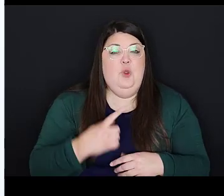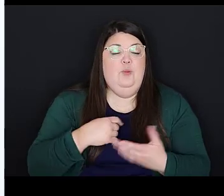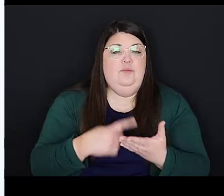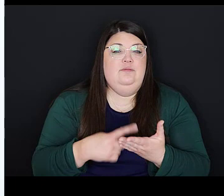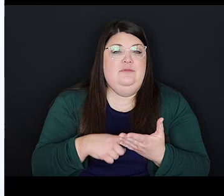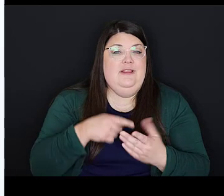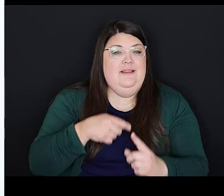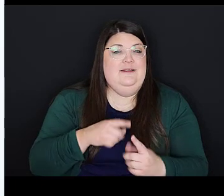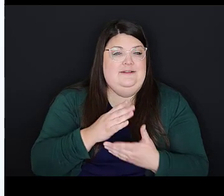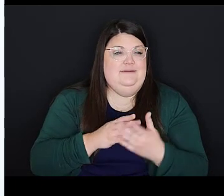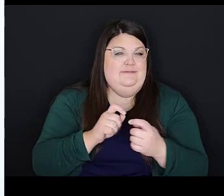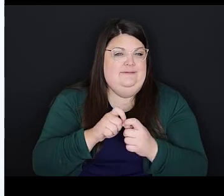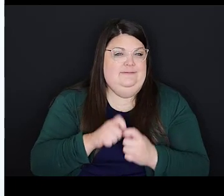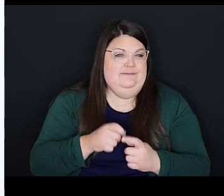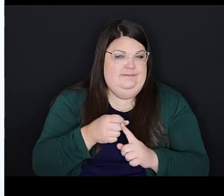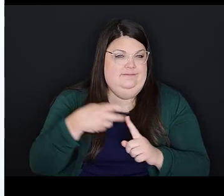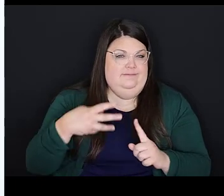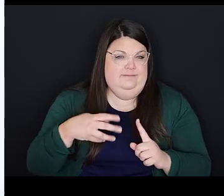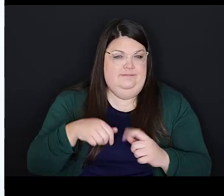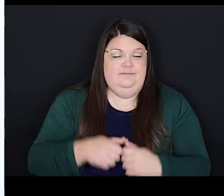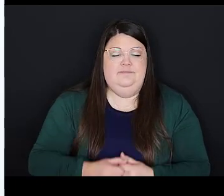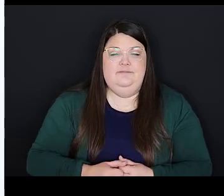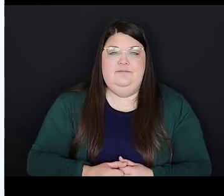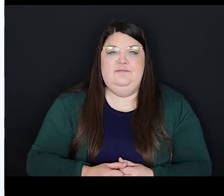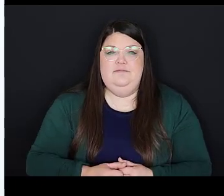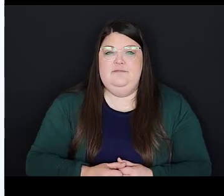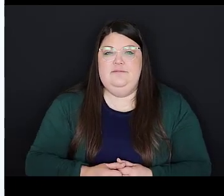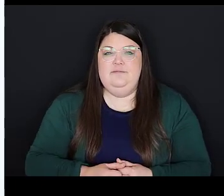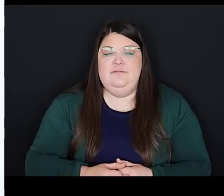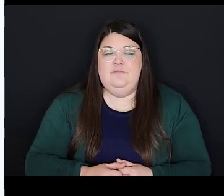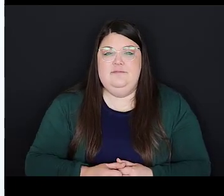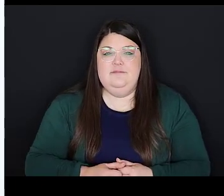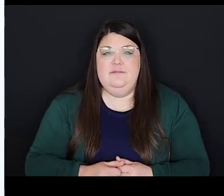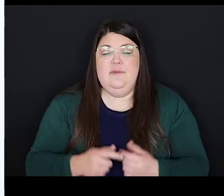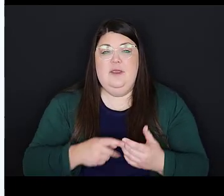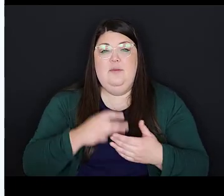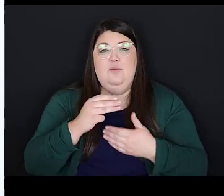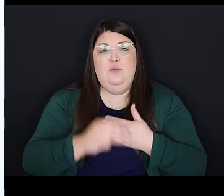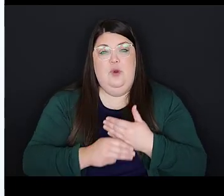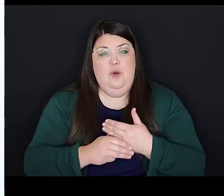this in some detail in this webinar. The program statute and regulations